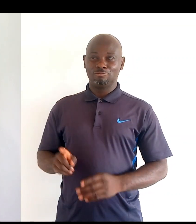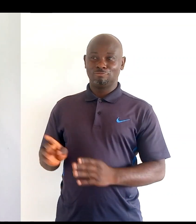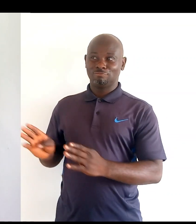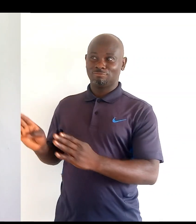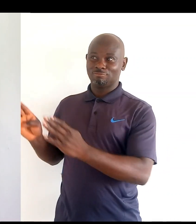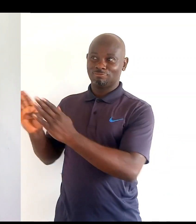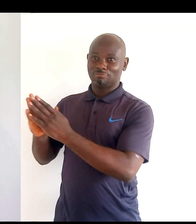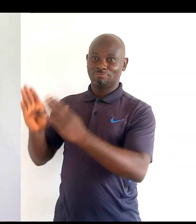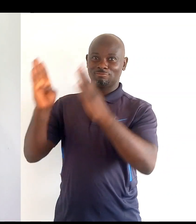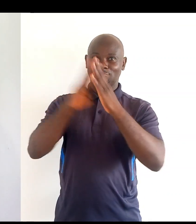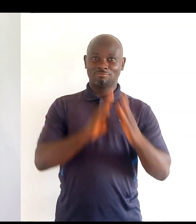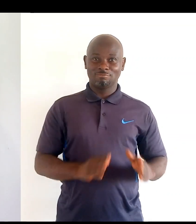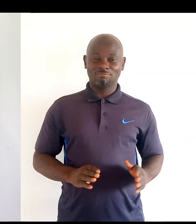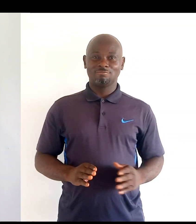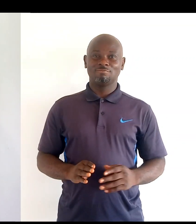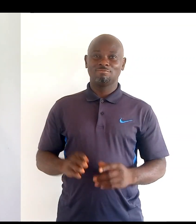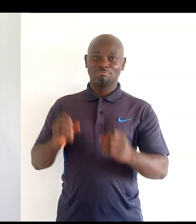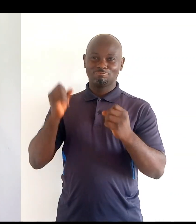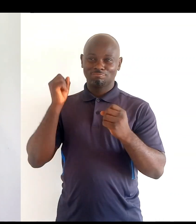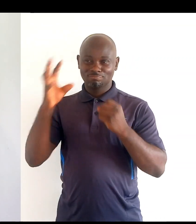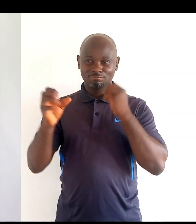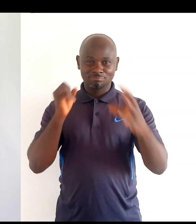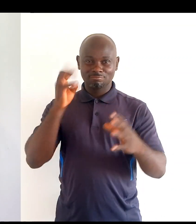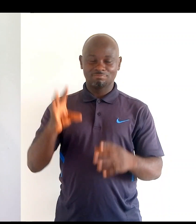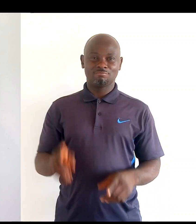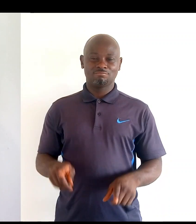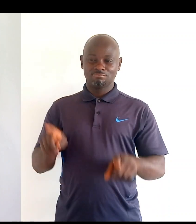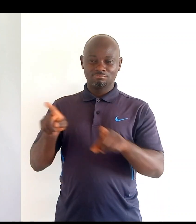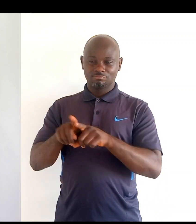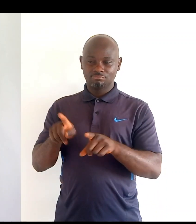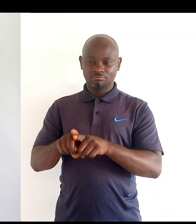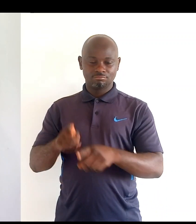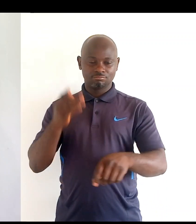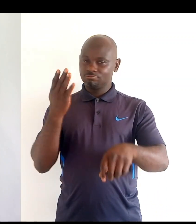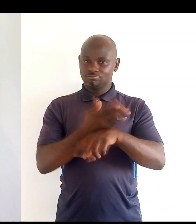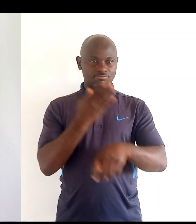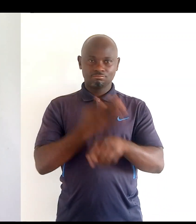are advantages involved educational advantage, business and commerce advantage, communication,